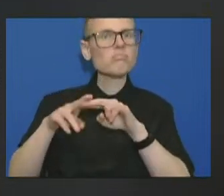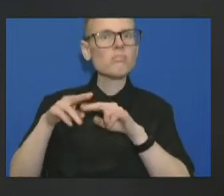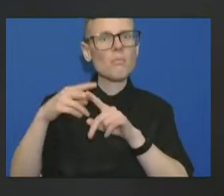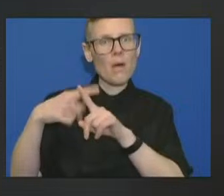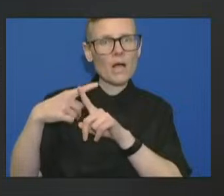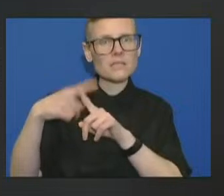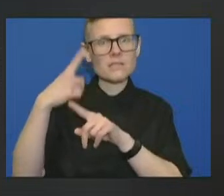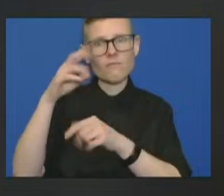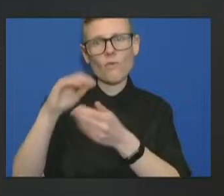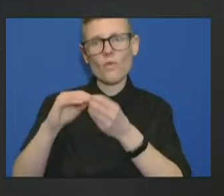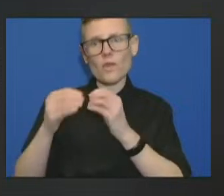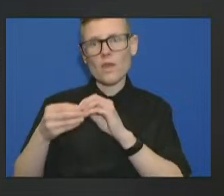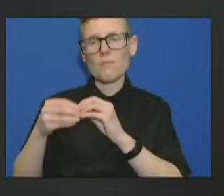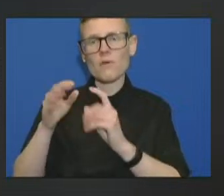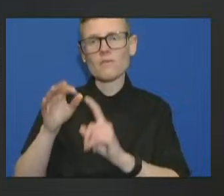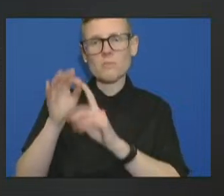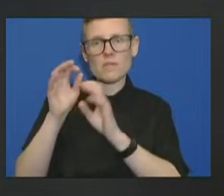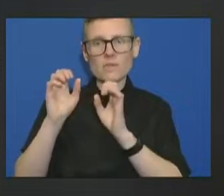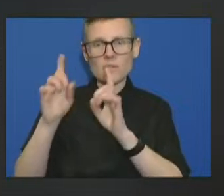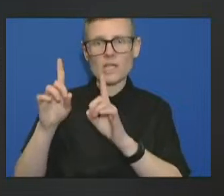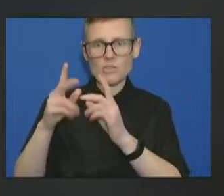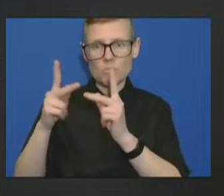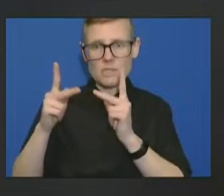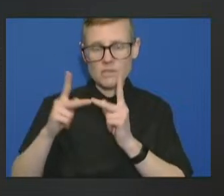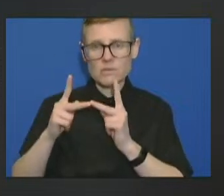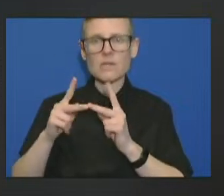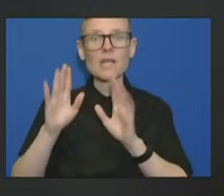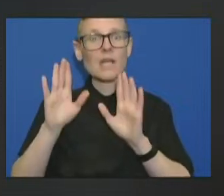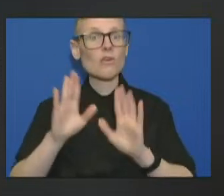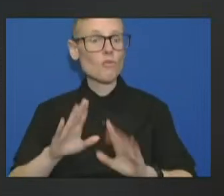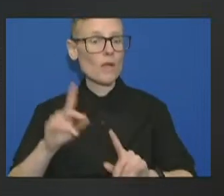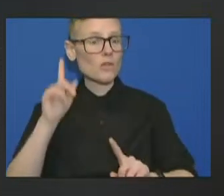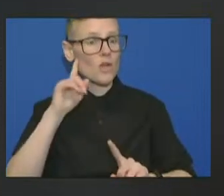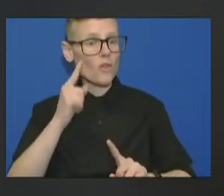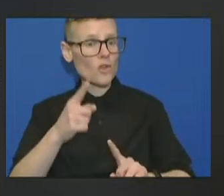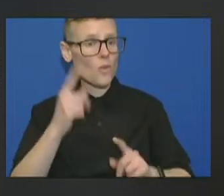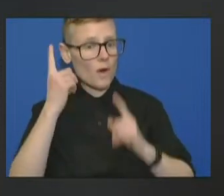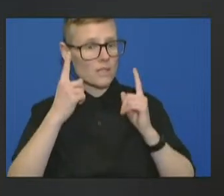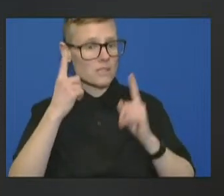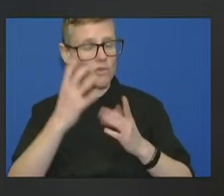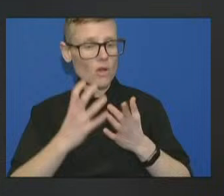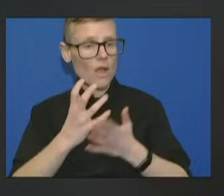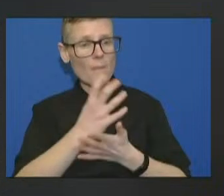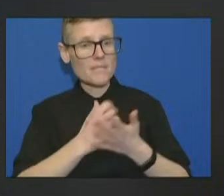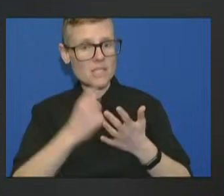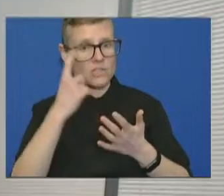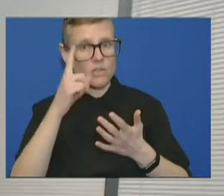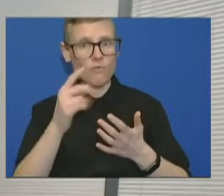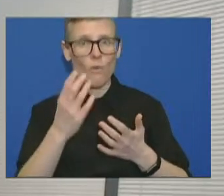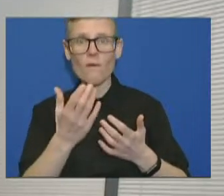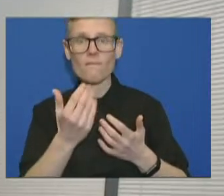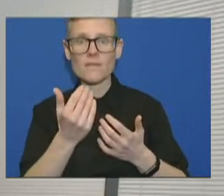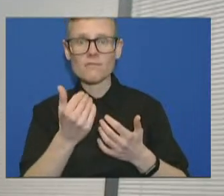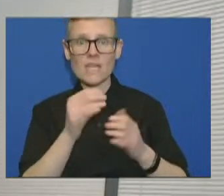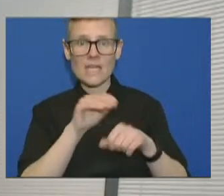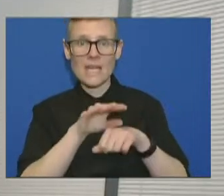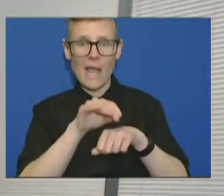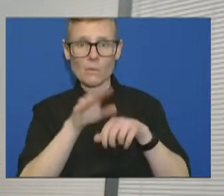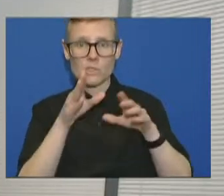education? We are expanding. Special education is a net positive for our number of special education positions.